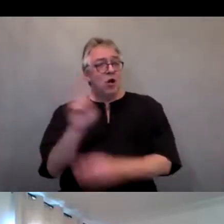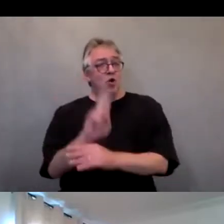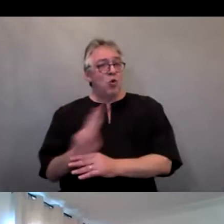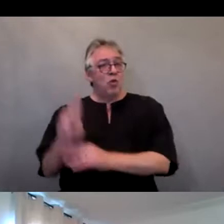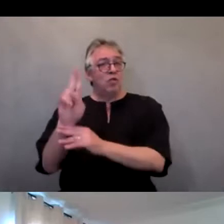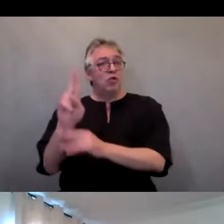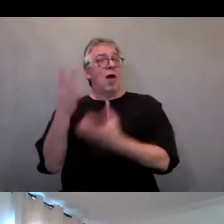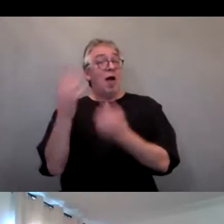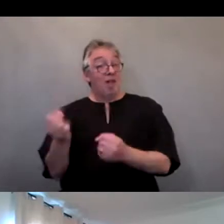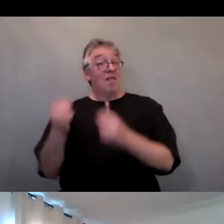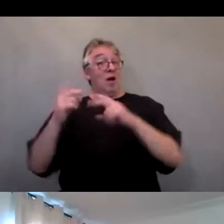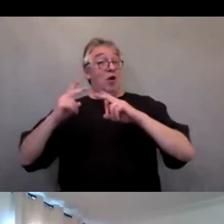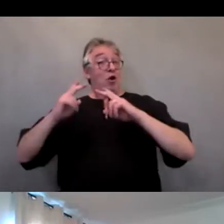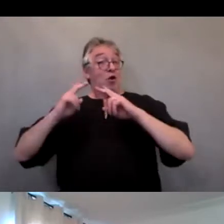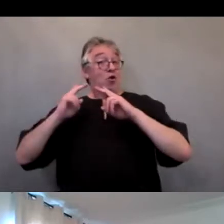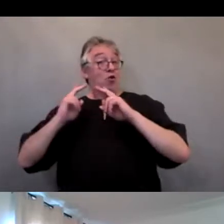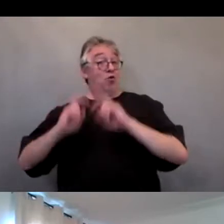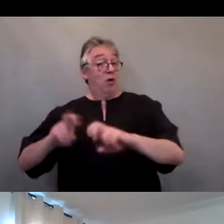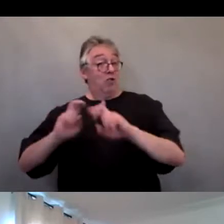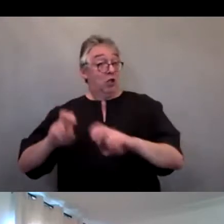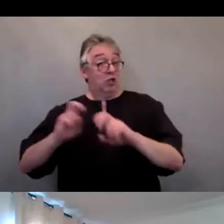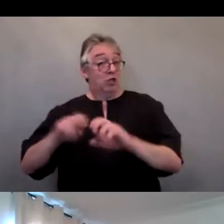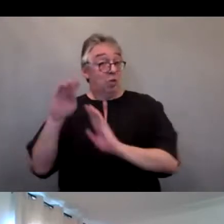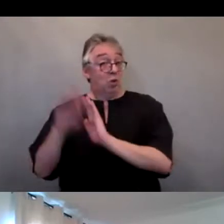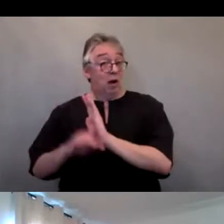implant research lab at